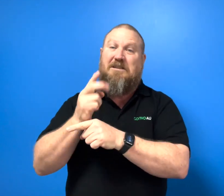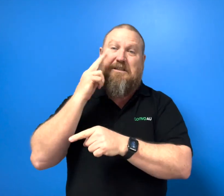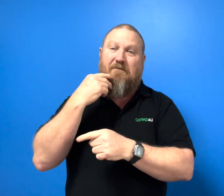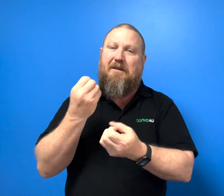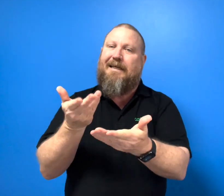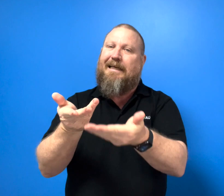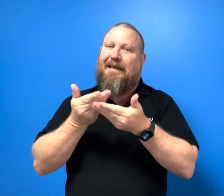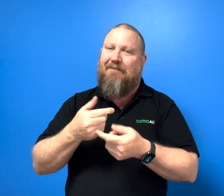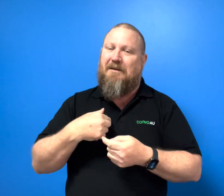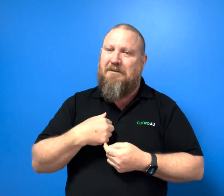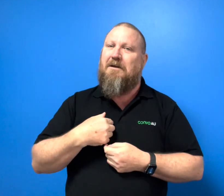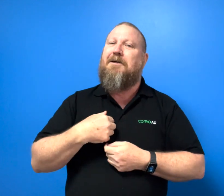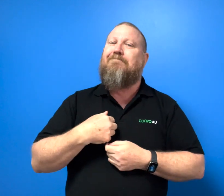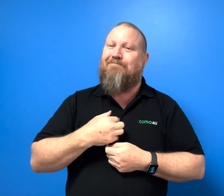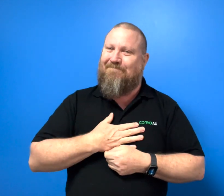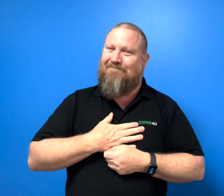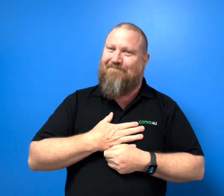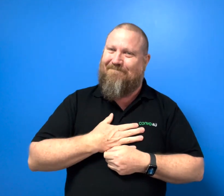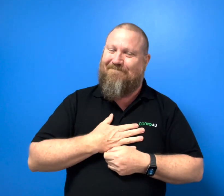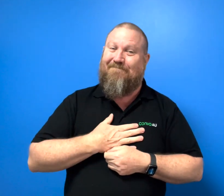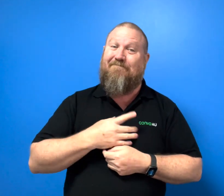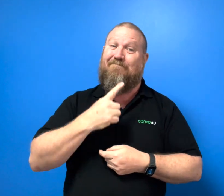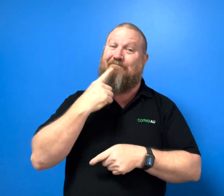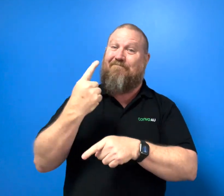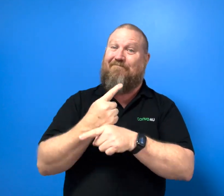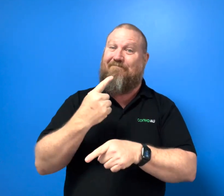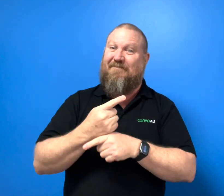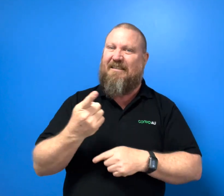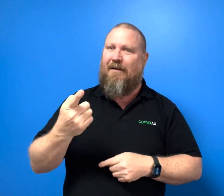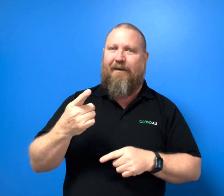Some of the comments we have received from Convo Australia users are: